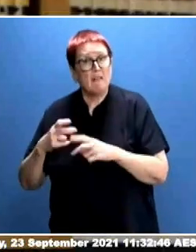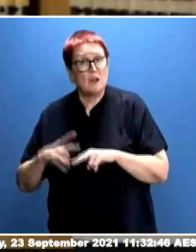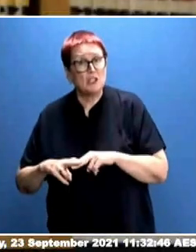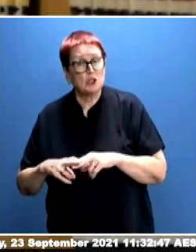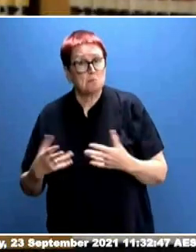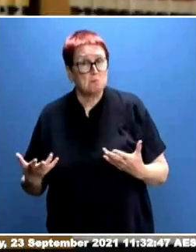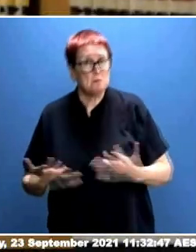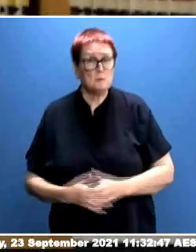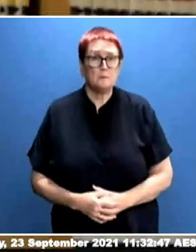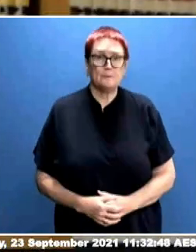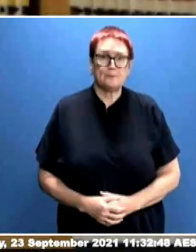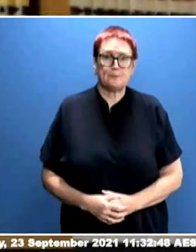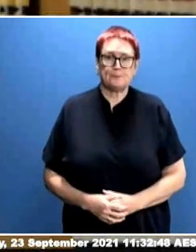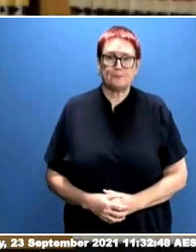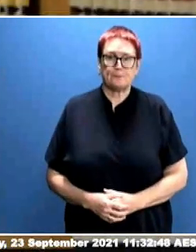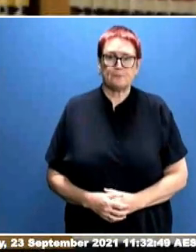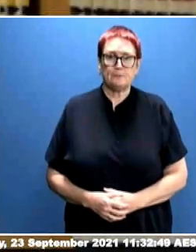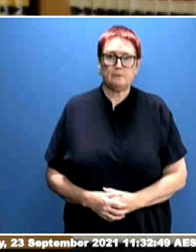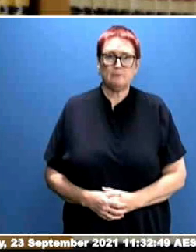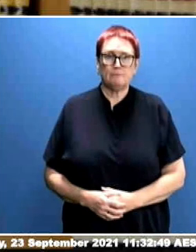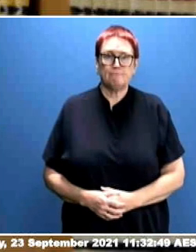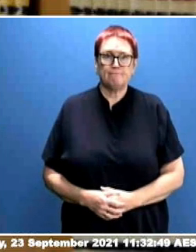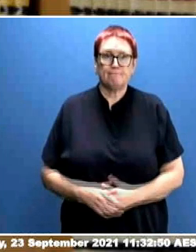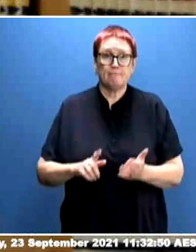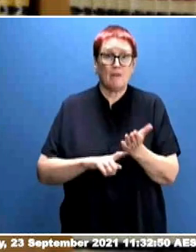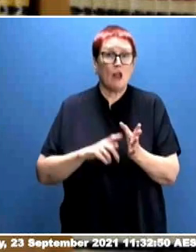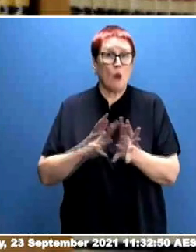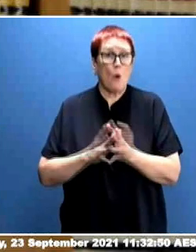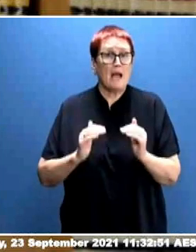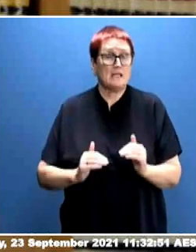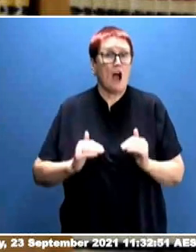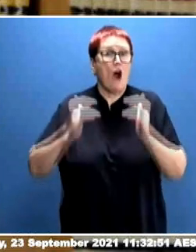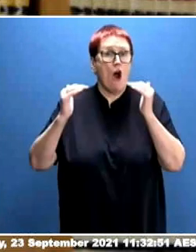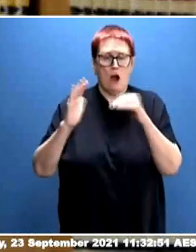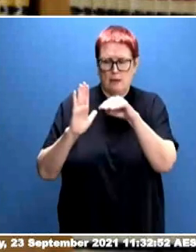We have --- the legislative threshold is very high, and we have a number of consultations